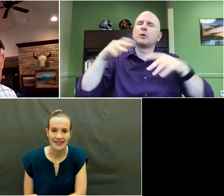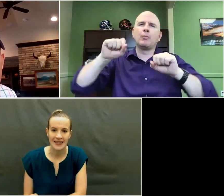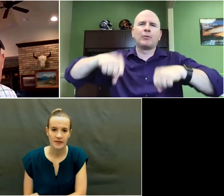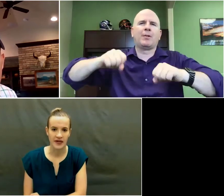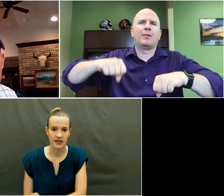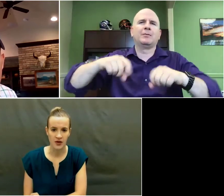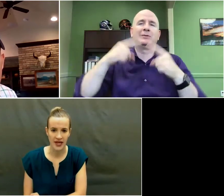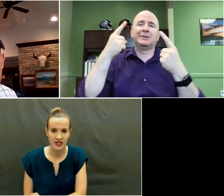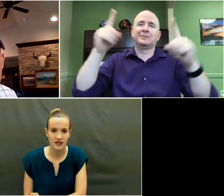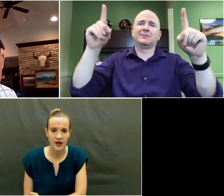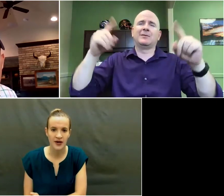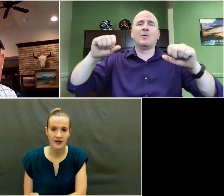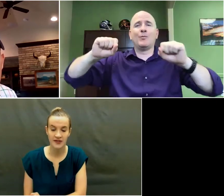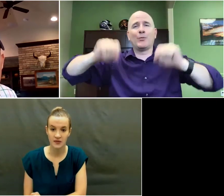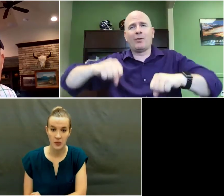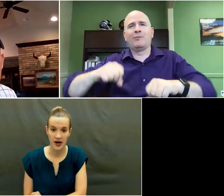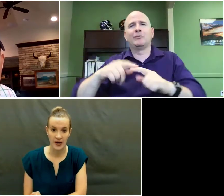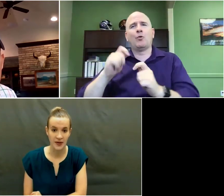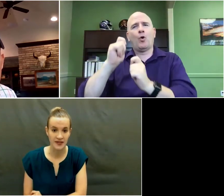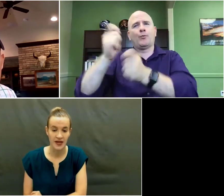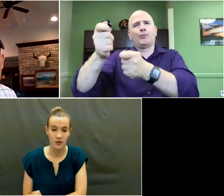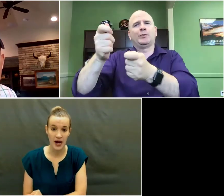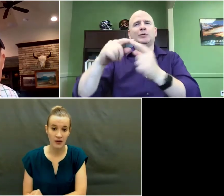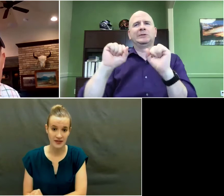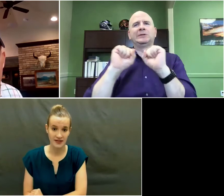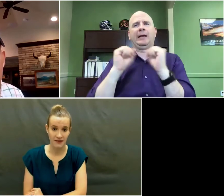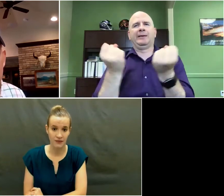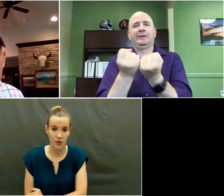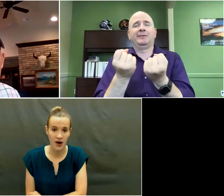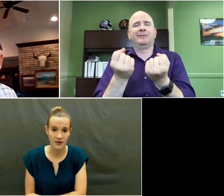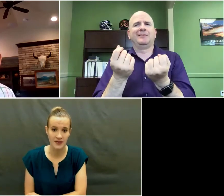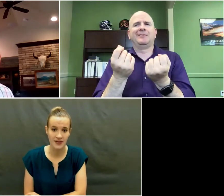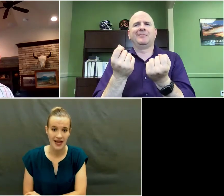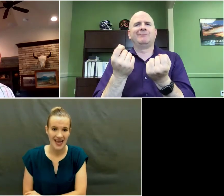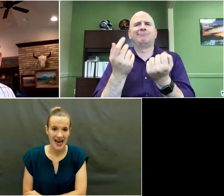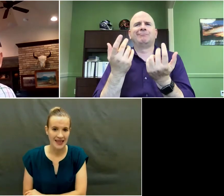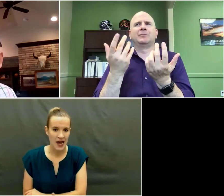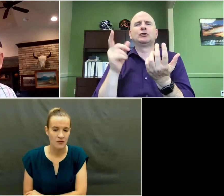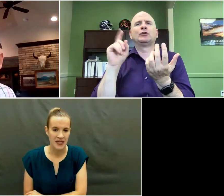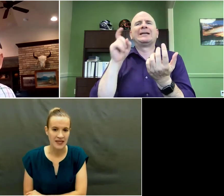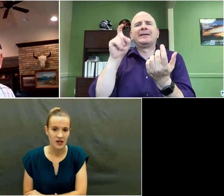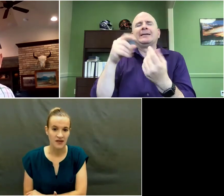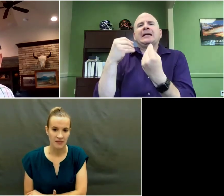experience communication barriers where I was around Deaf role models allowed me to develop that